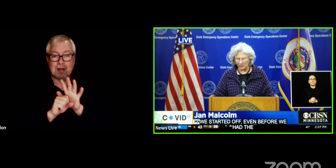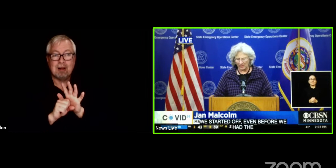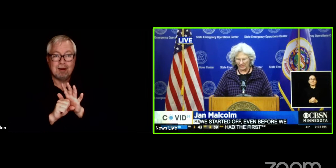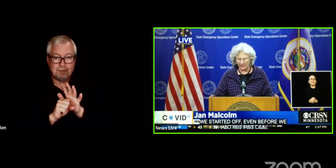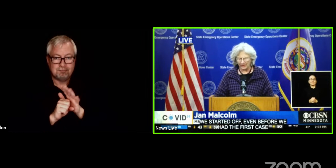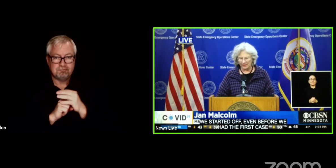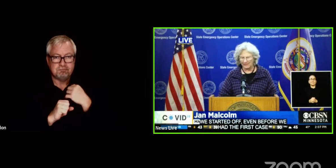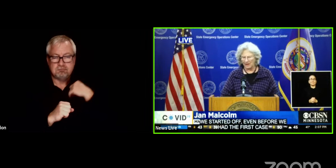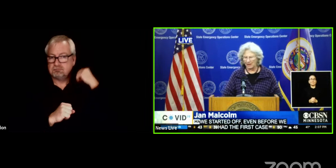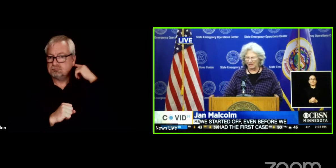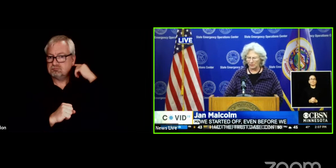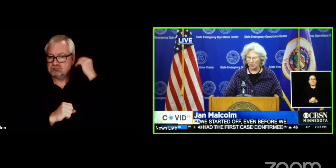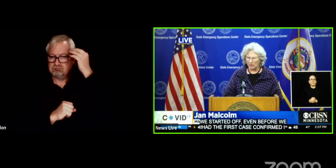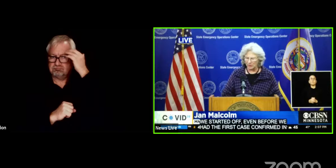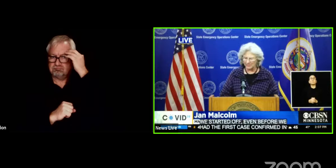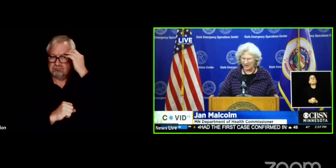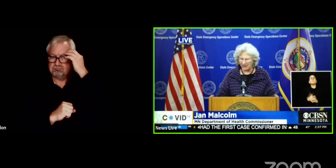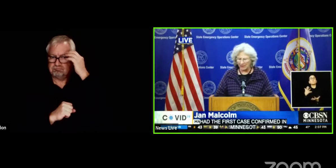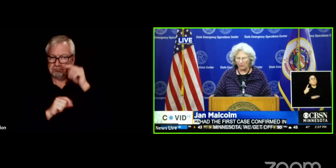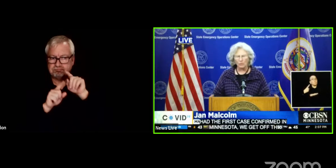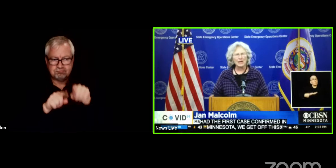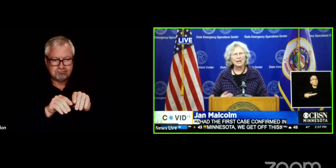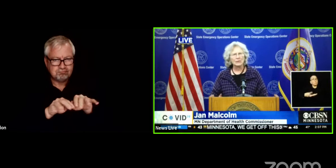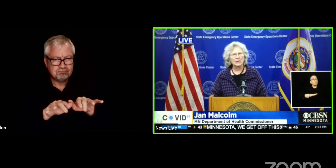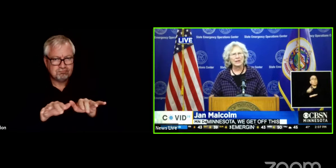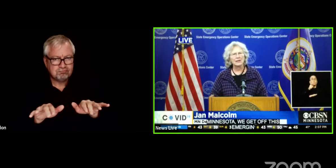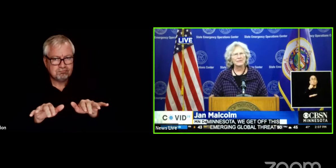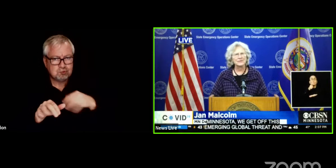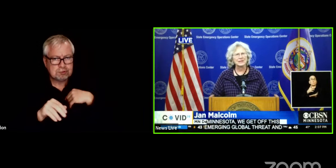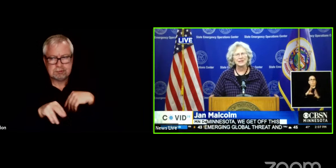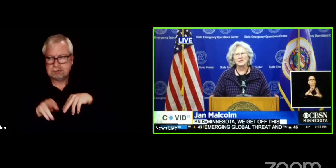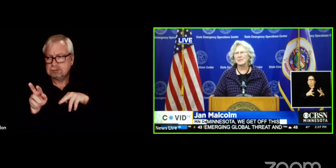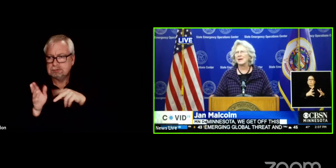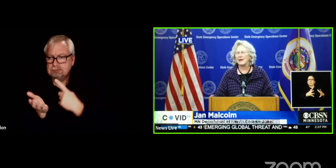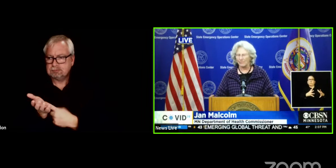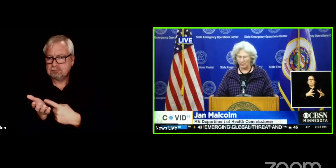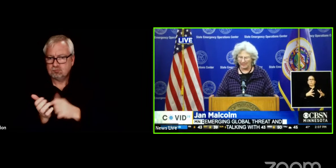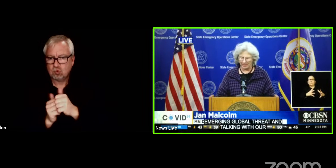WITH OUR LONG-TERM CARE FACILITIES TO TALK ABOUT CARE.